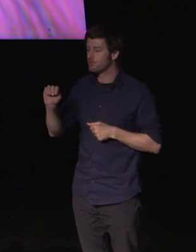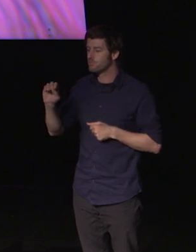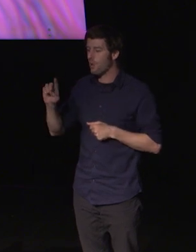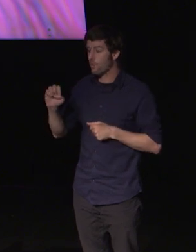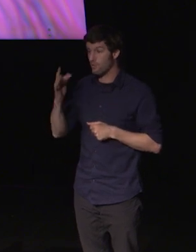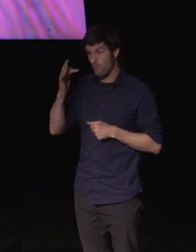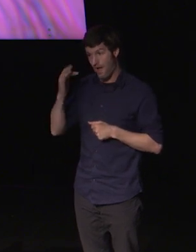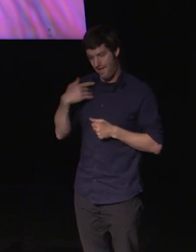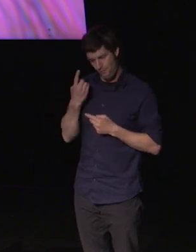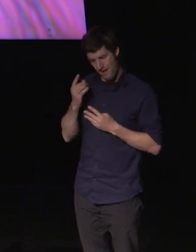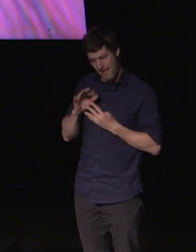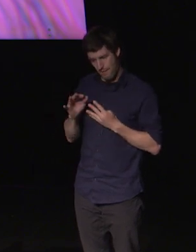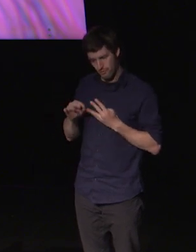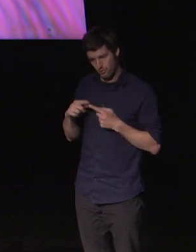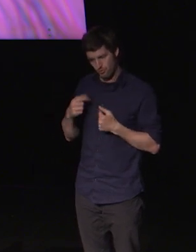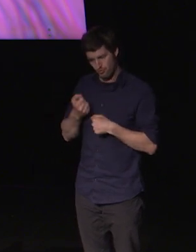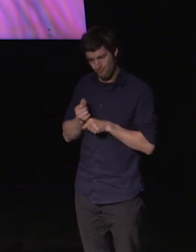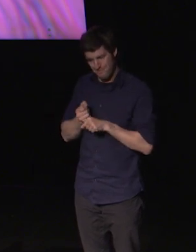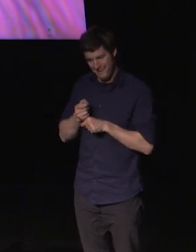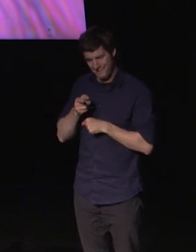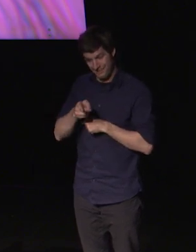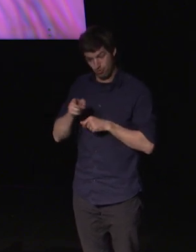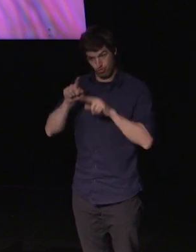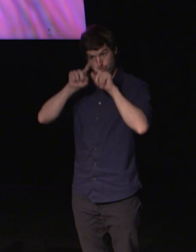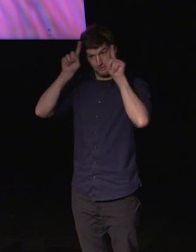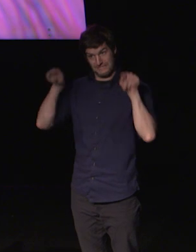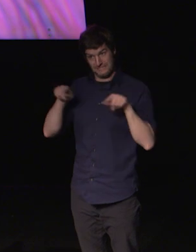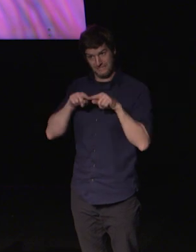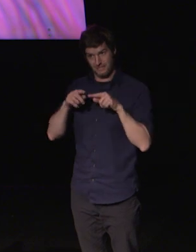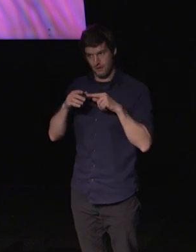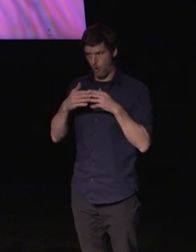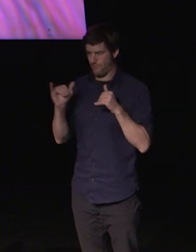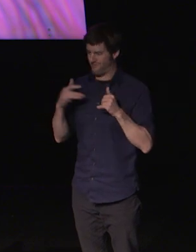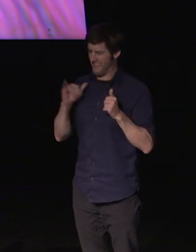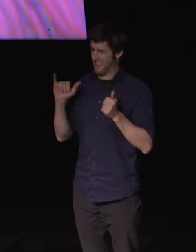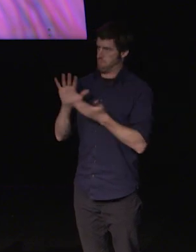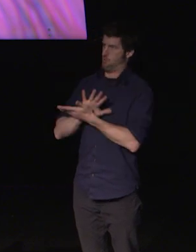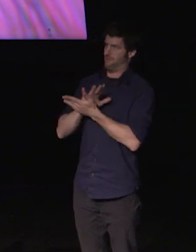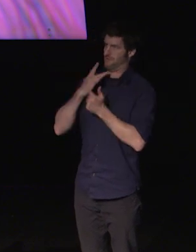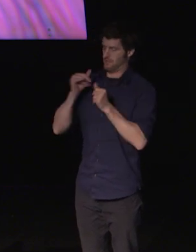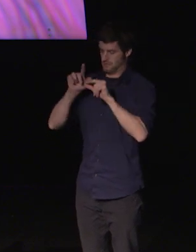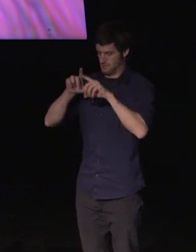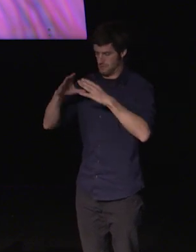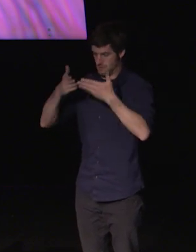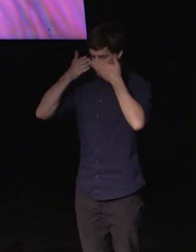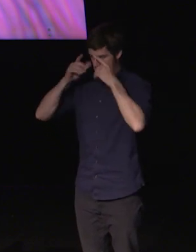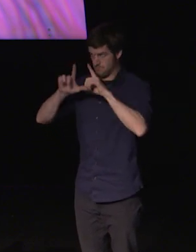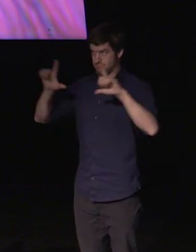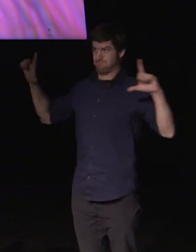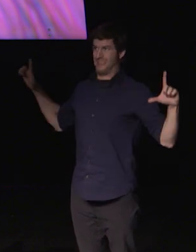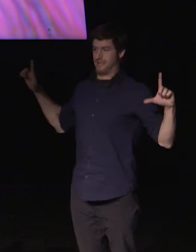pretty much almost as big as a movie size screen that you would go into a cinema to be able to see. And I was able to play.